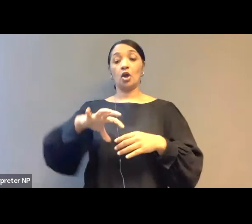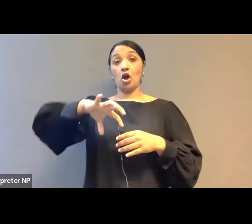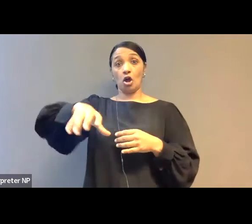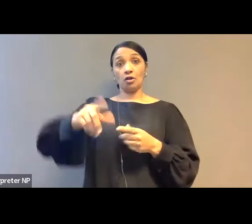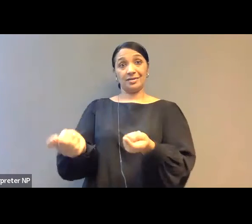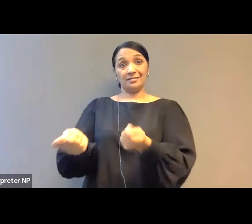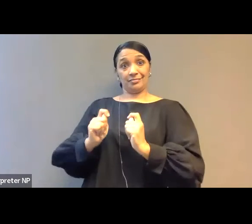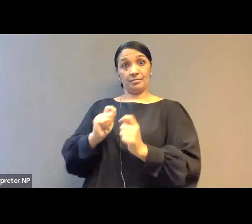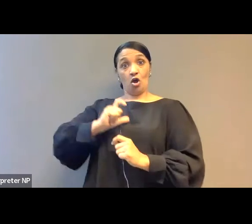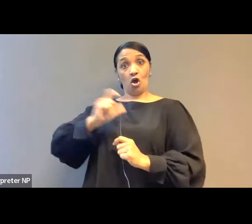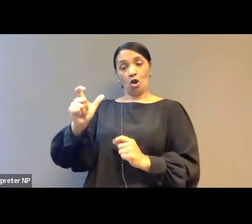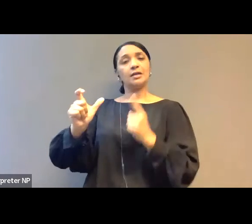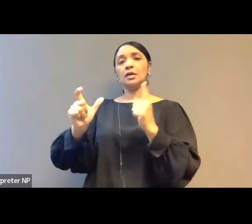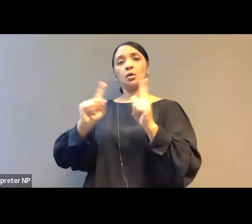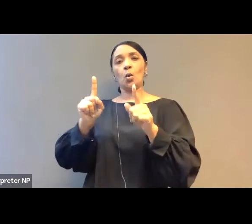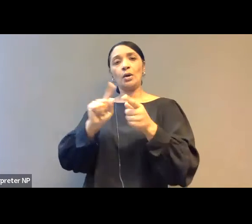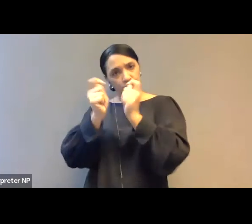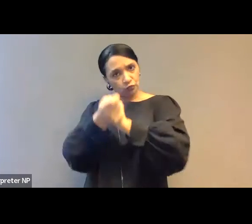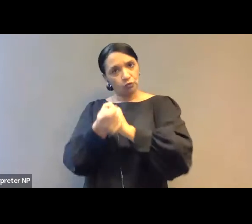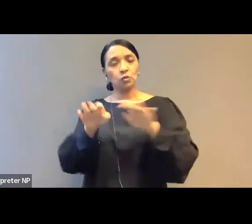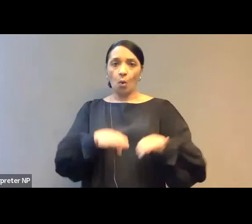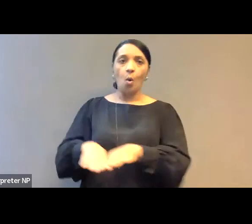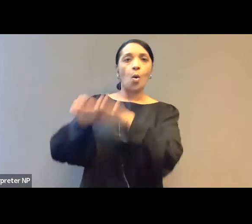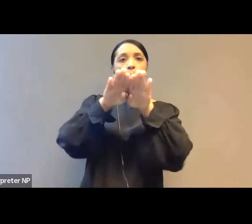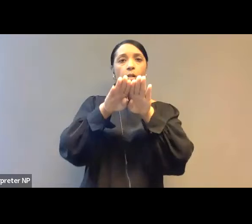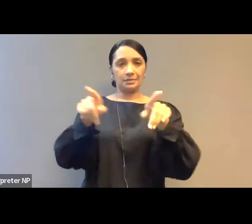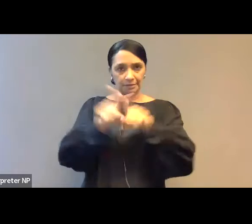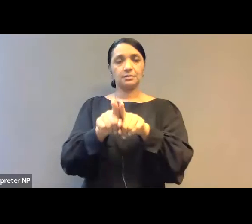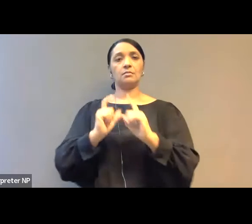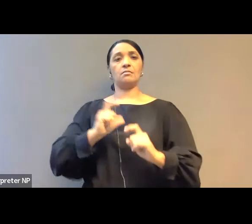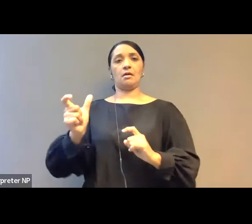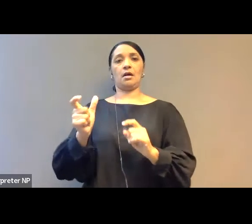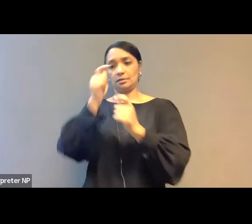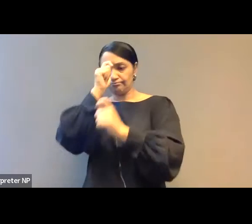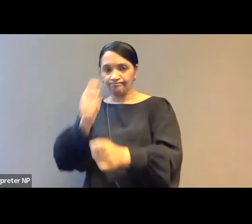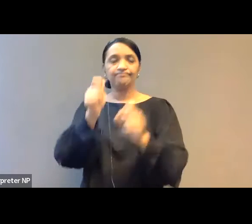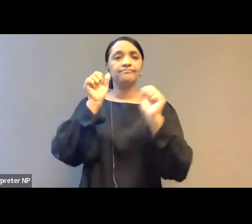and it should be recognised everywhere within the EU. However, it's important to note